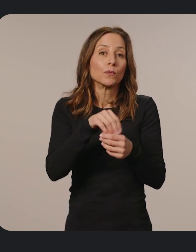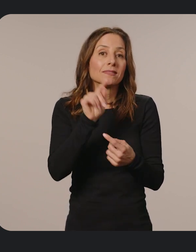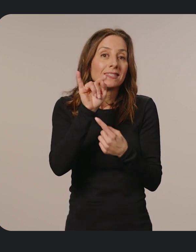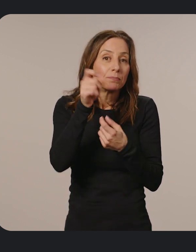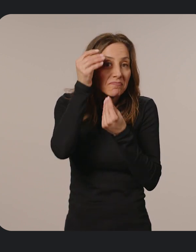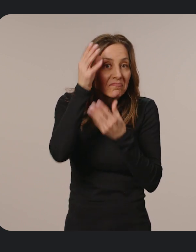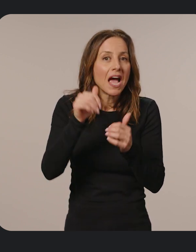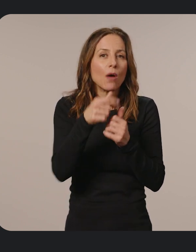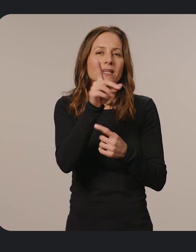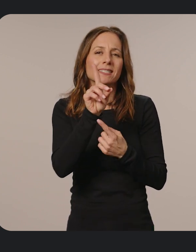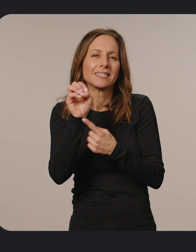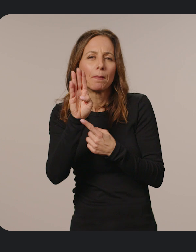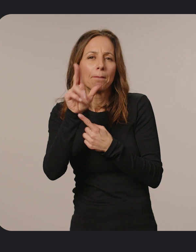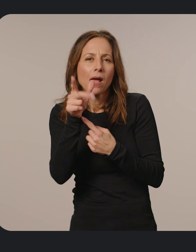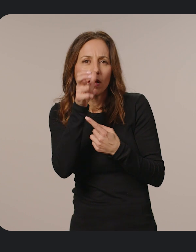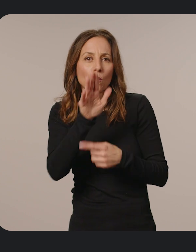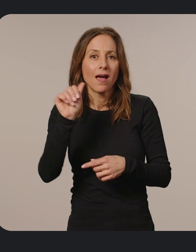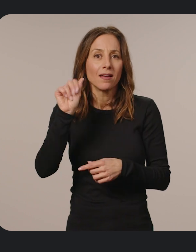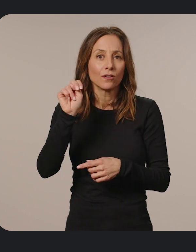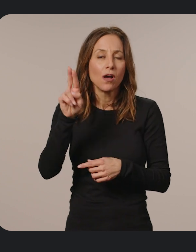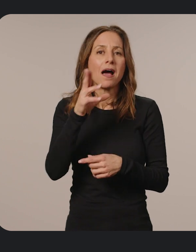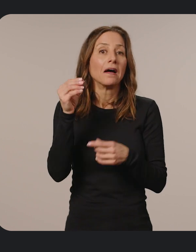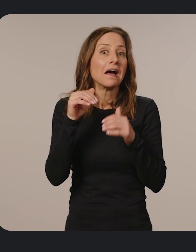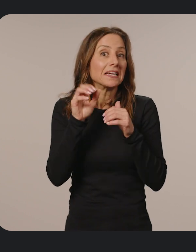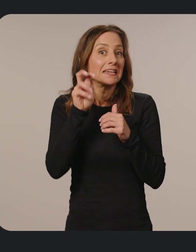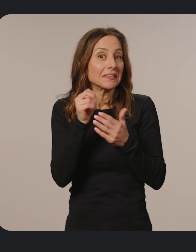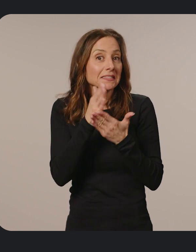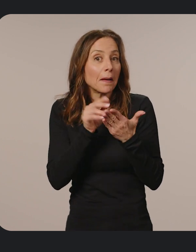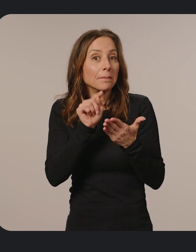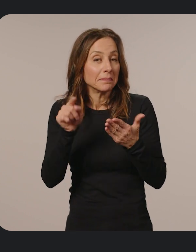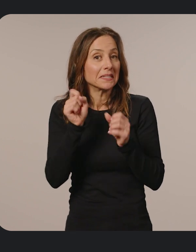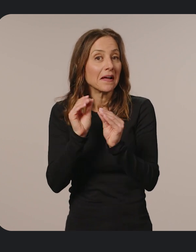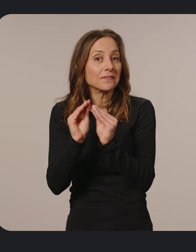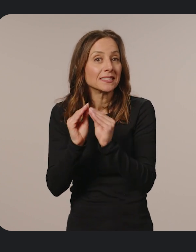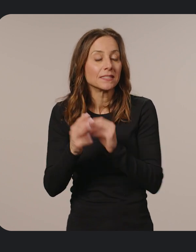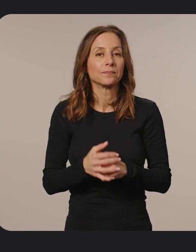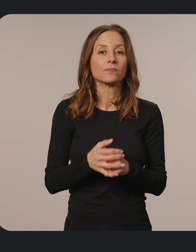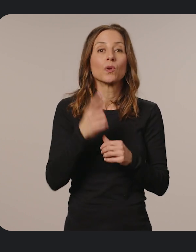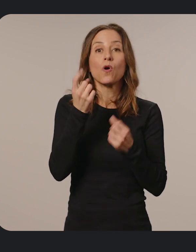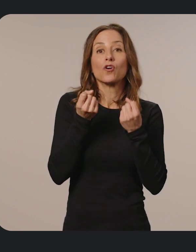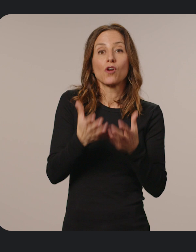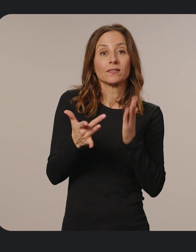including tips on how to debug your ANRs and, in some cases, even how to fix them.